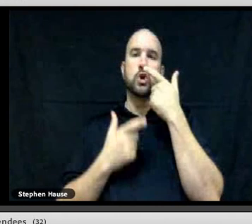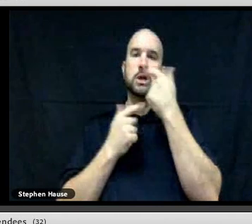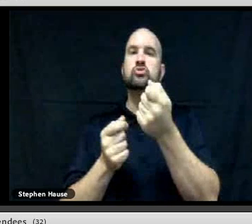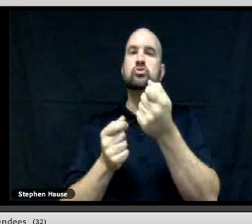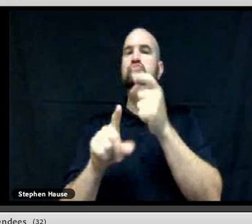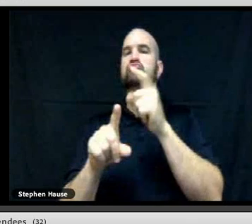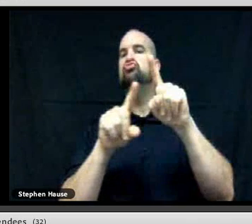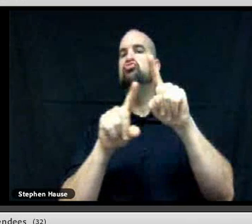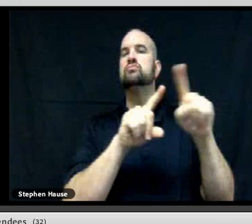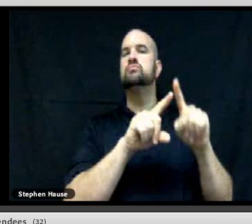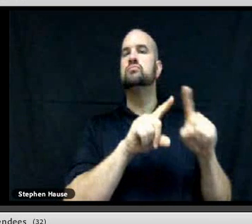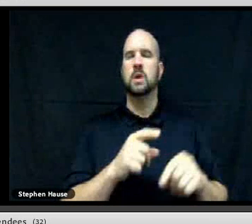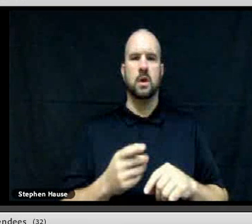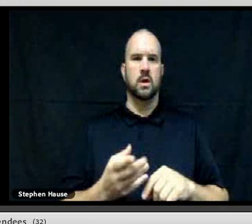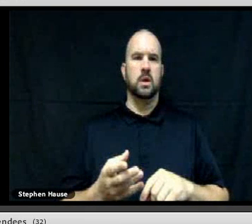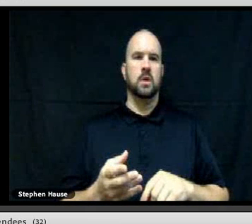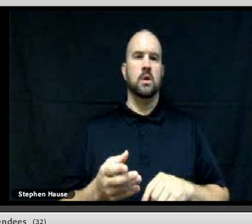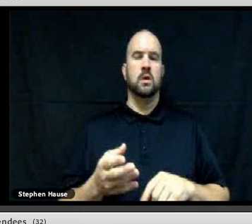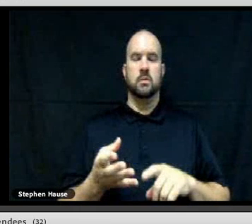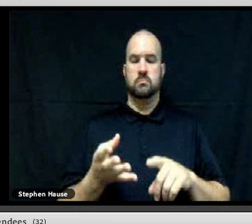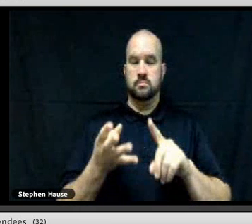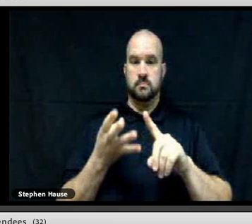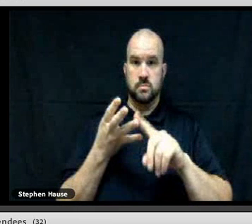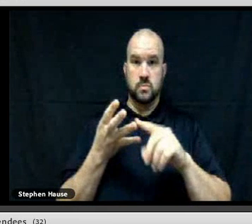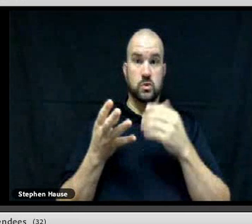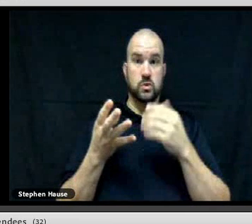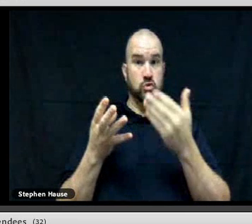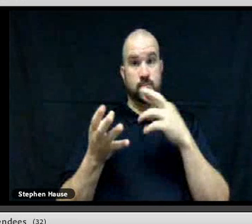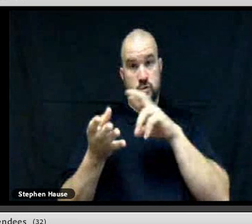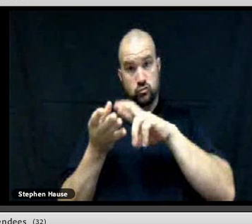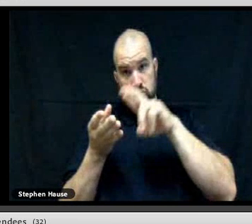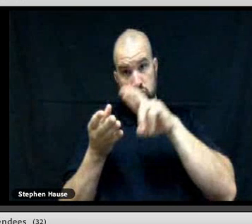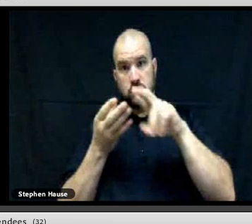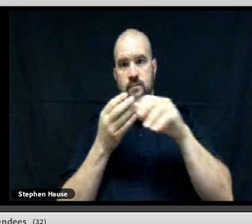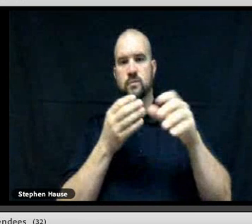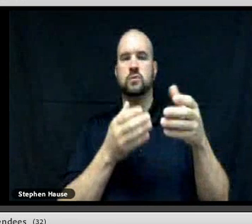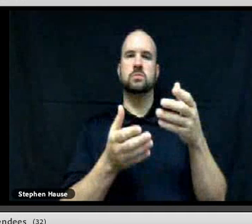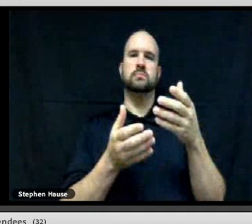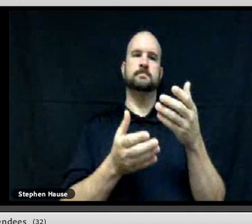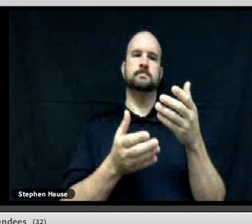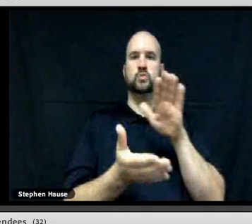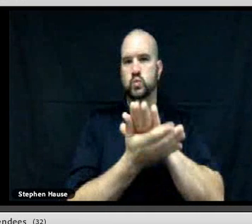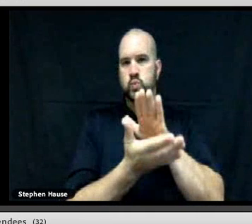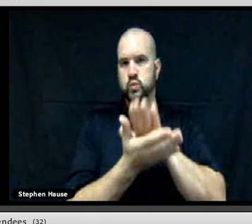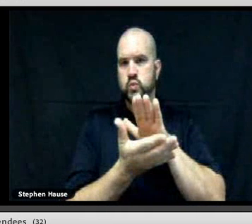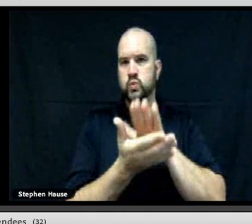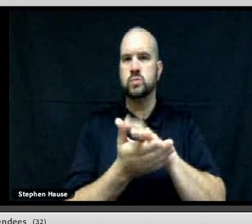And they are also very good research for, uh, scholars and, um, academic researchers.